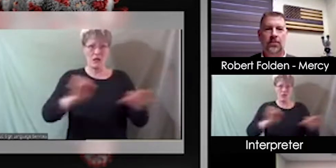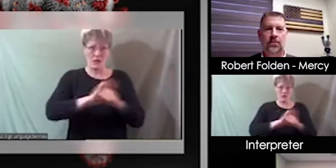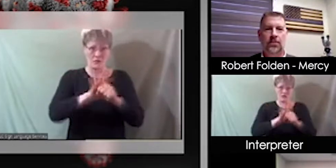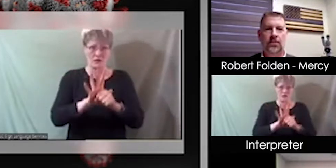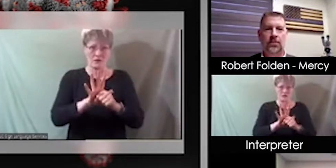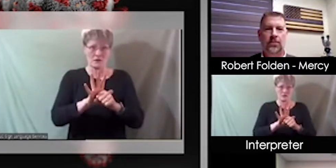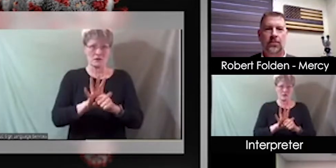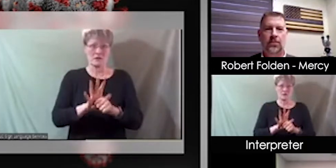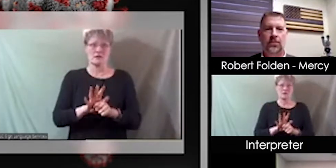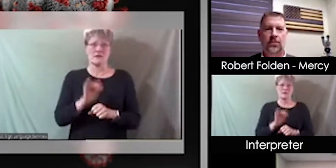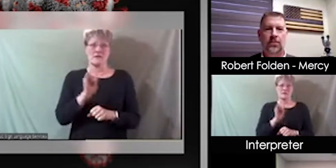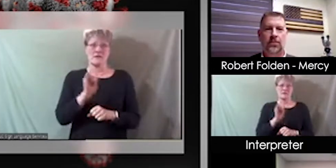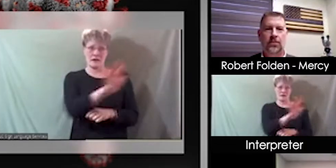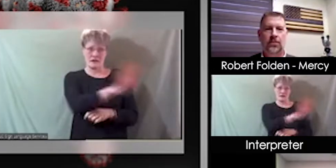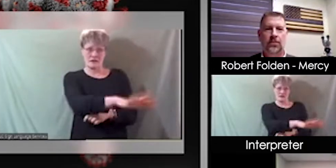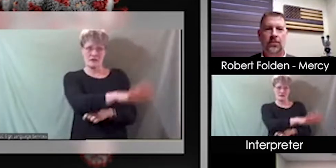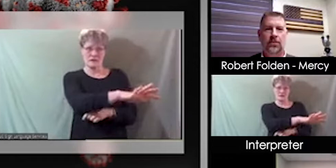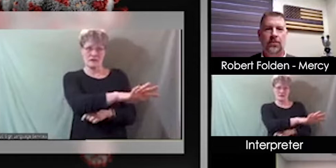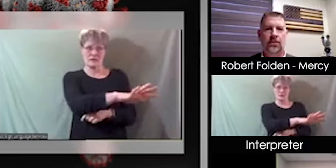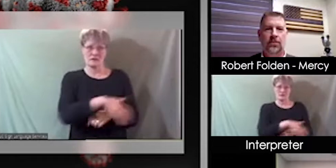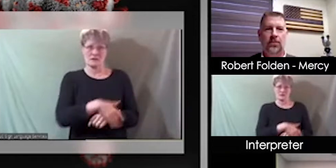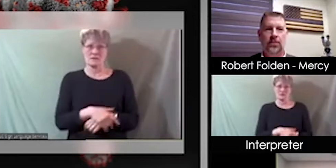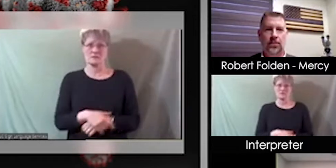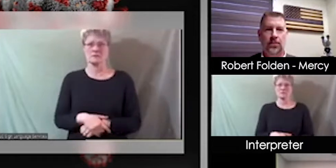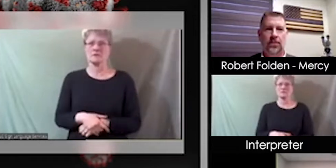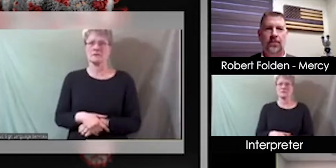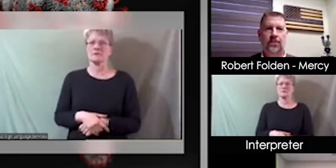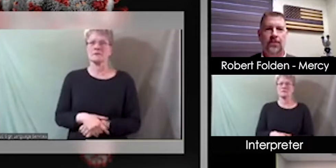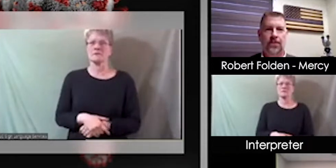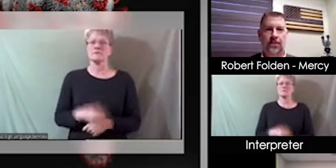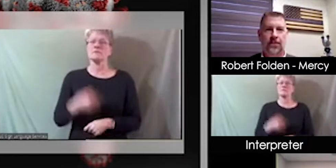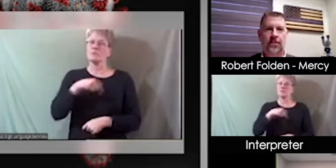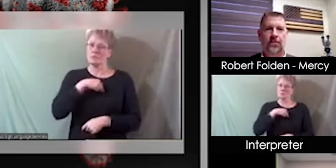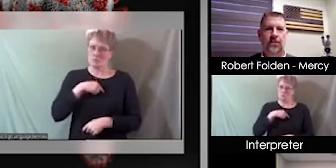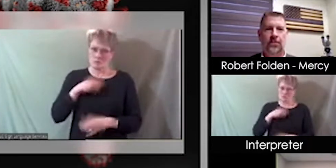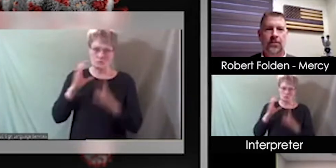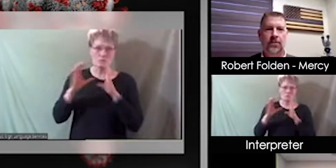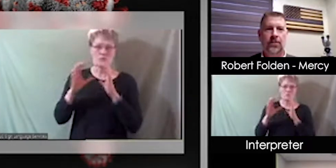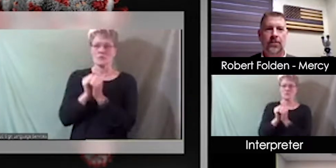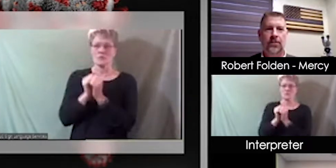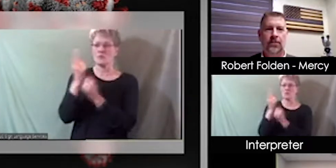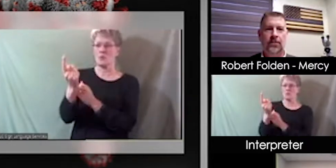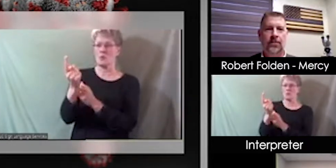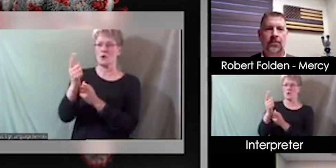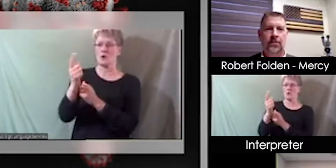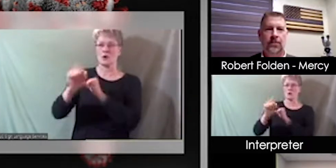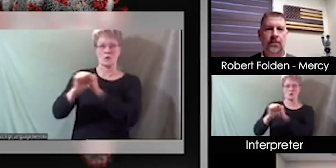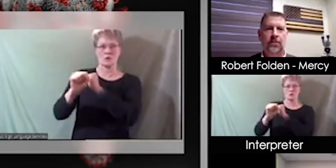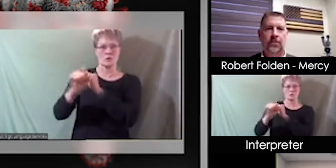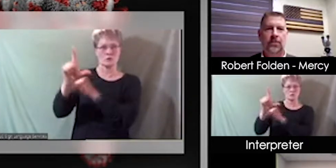why they're able to do it I don't know. We actually are in communication with one of the commercial labs to see if we could get some supplies to do